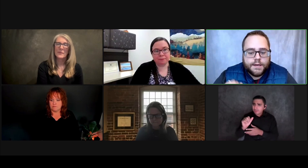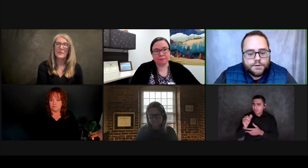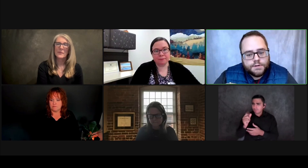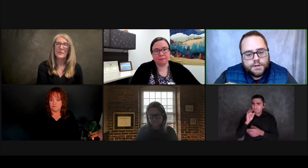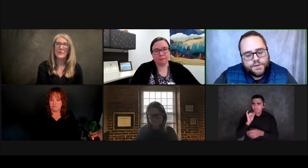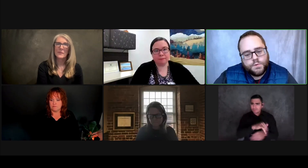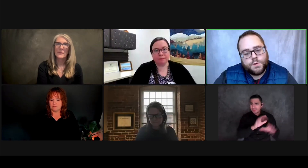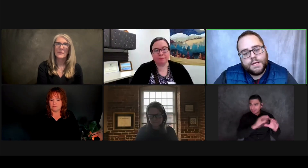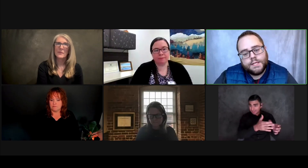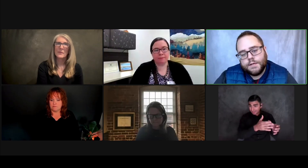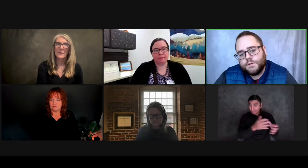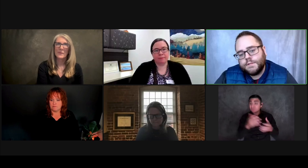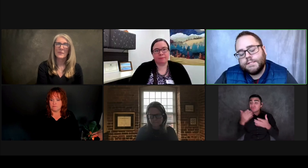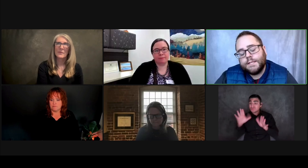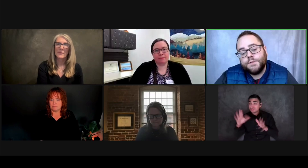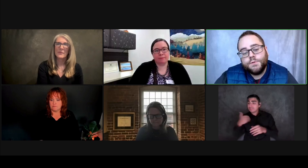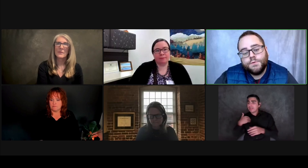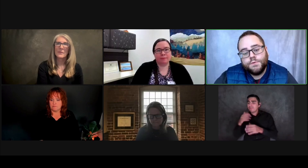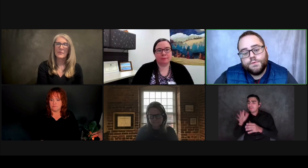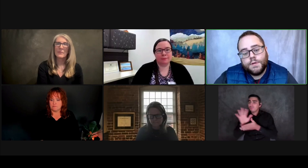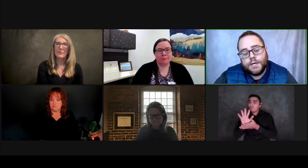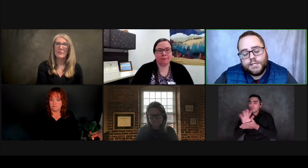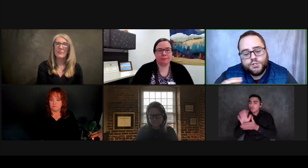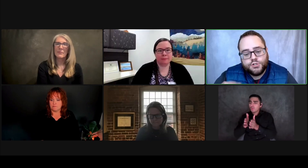a video request letter that is sent to each instructor,